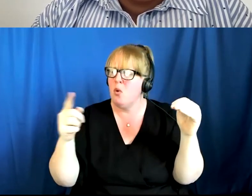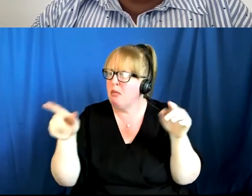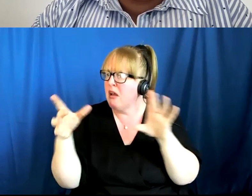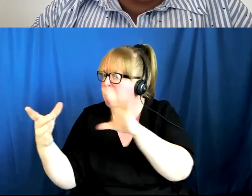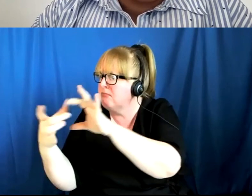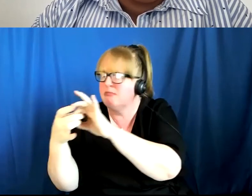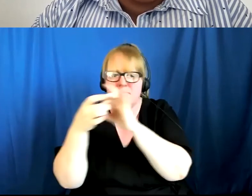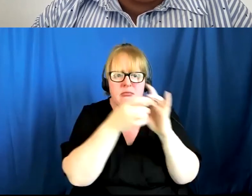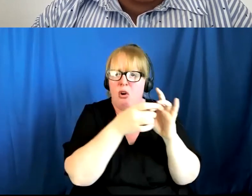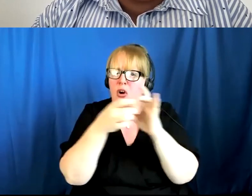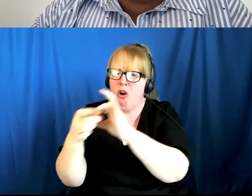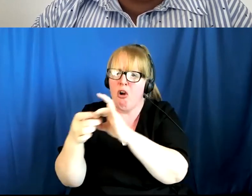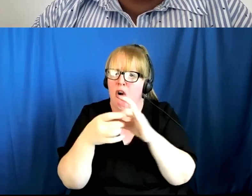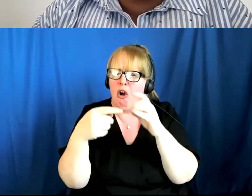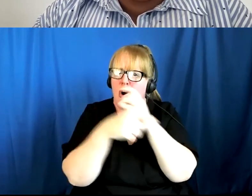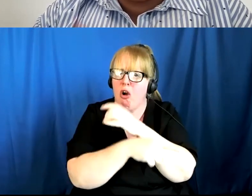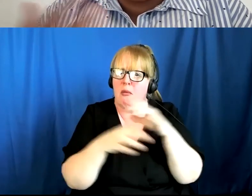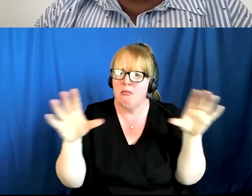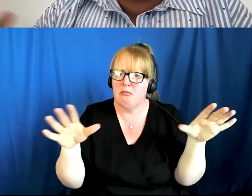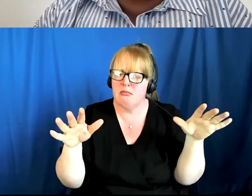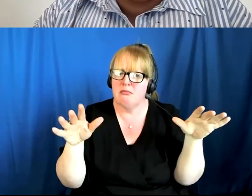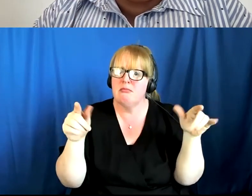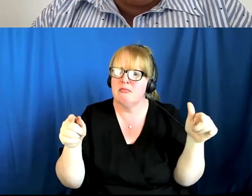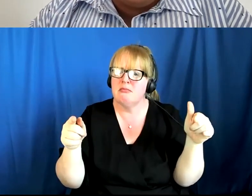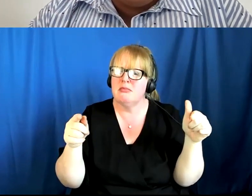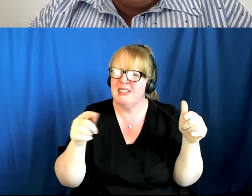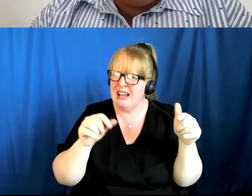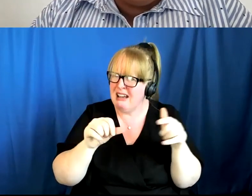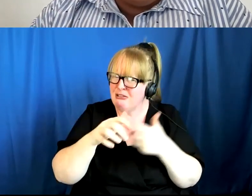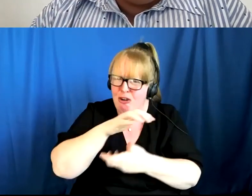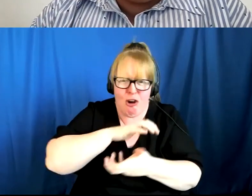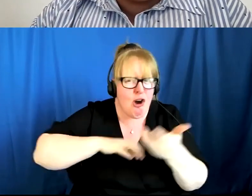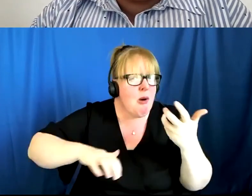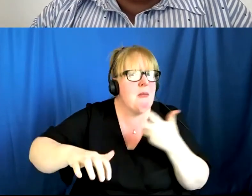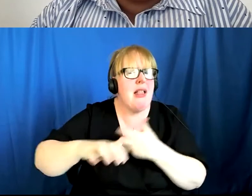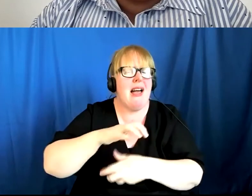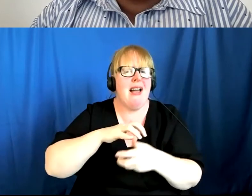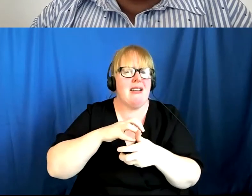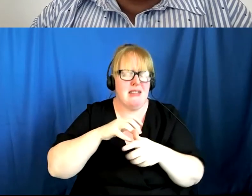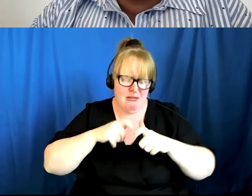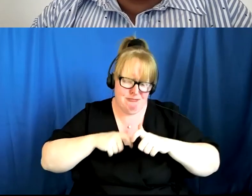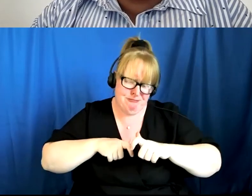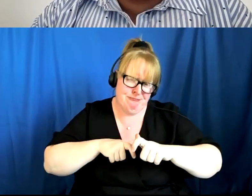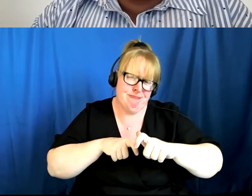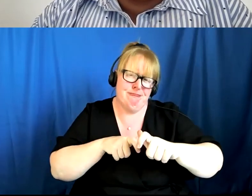is a complex and long-term engagement. But most of all, it's something that